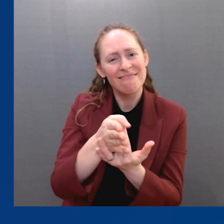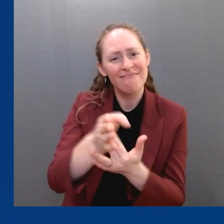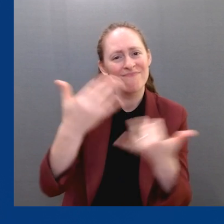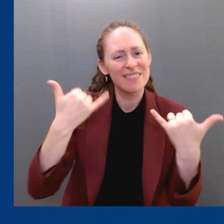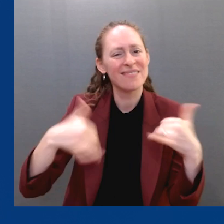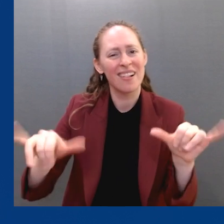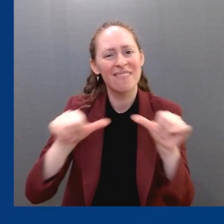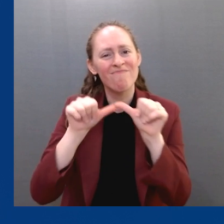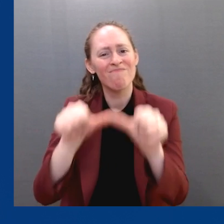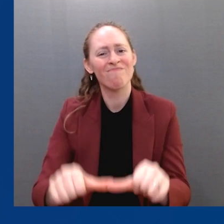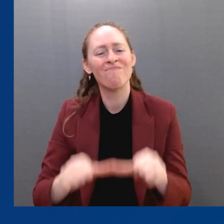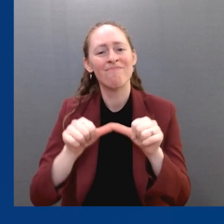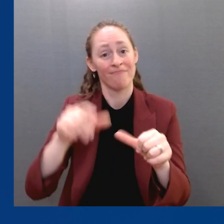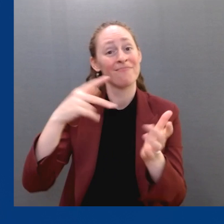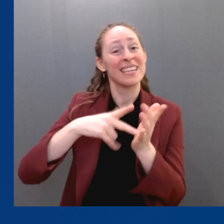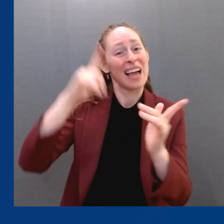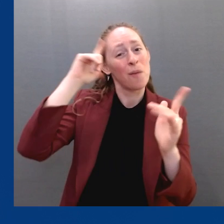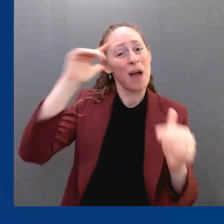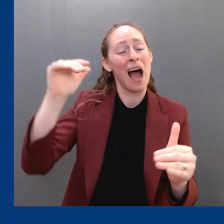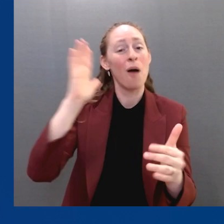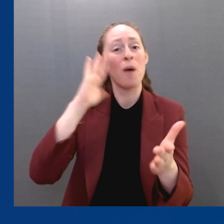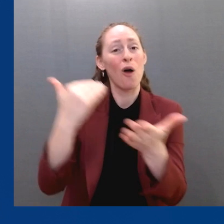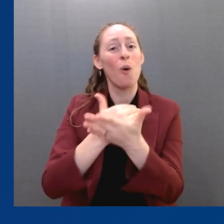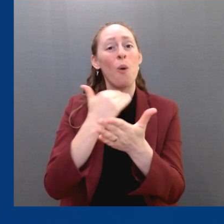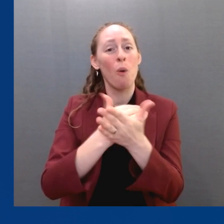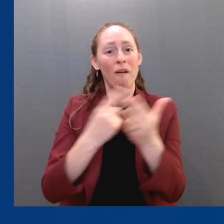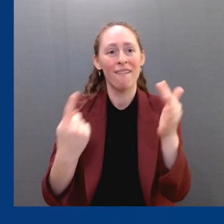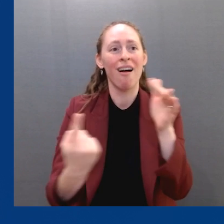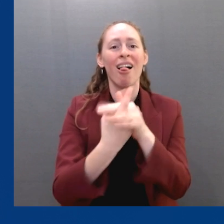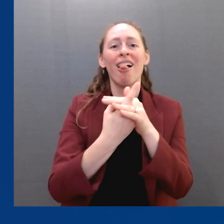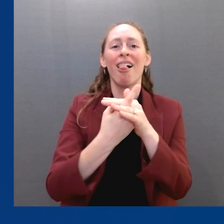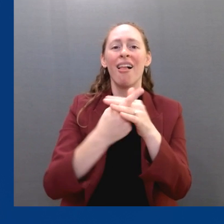if the virus circulates globally and in this country.